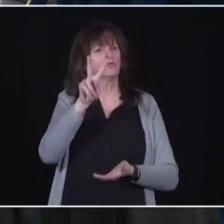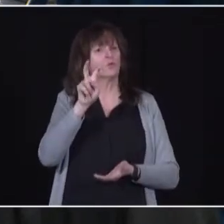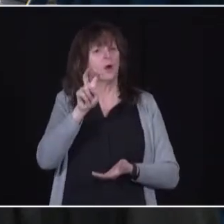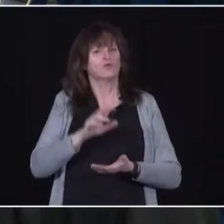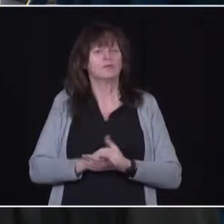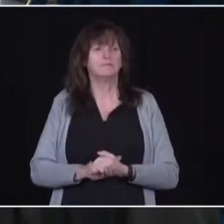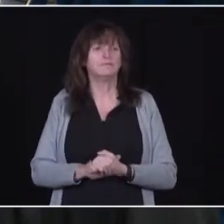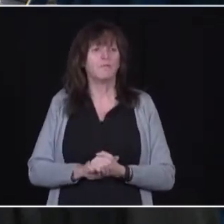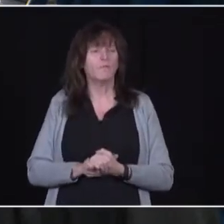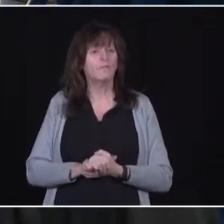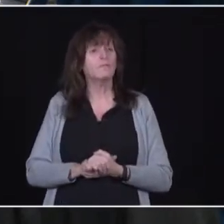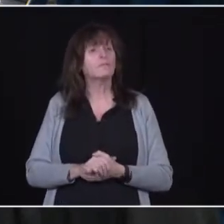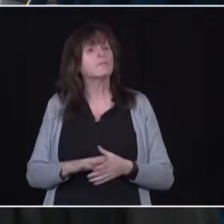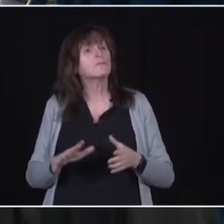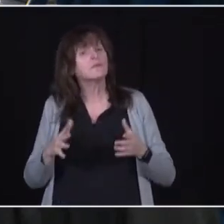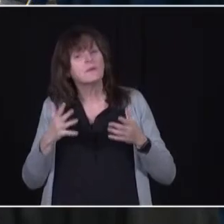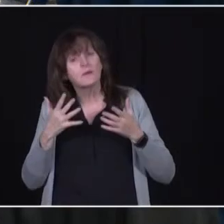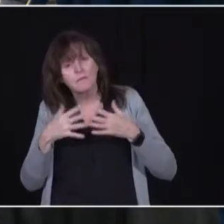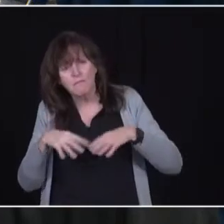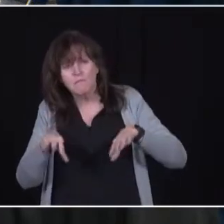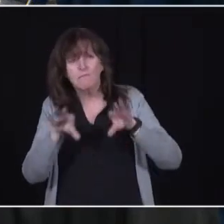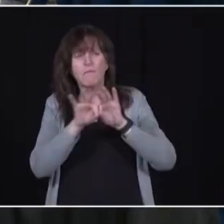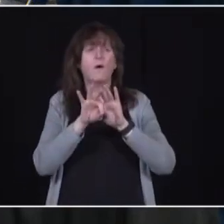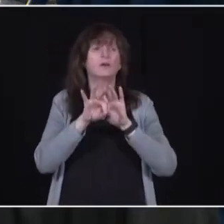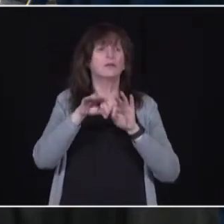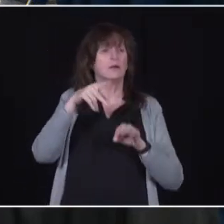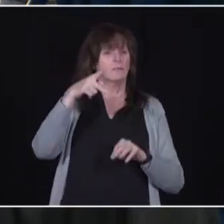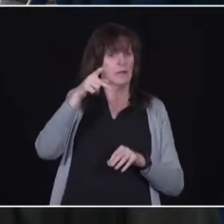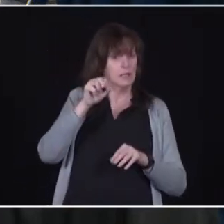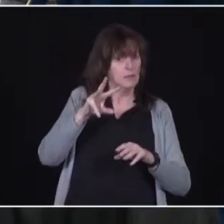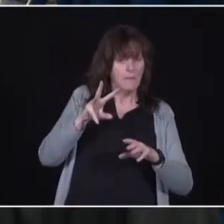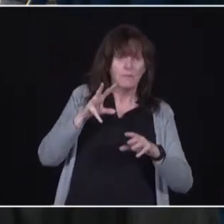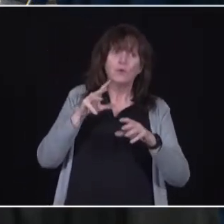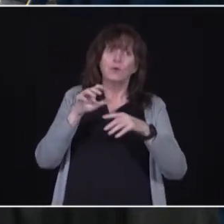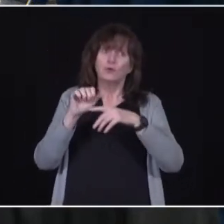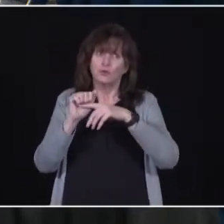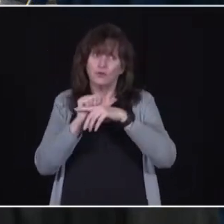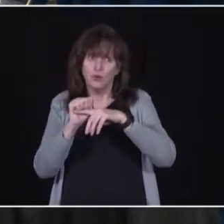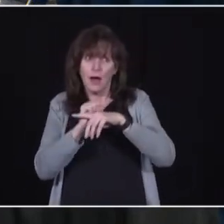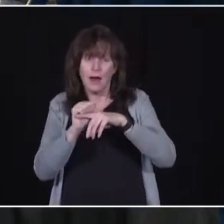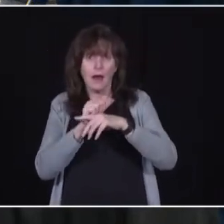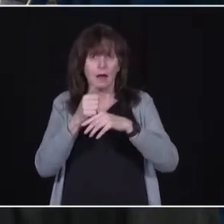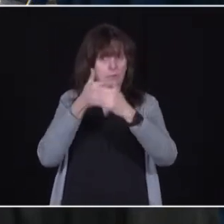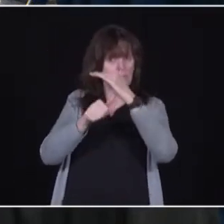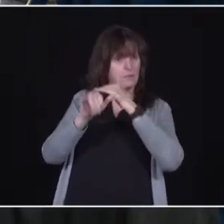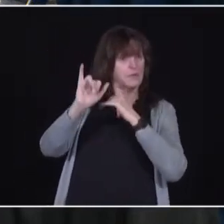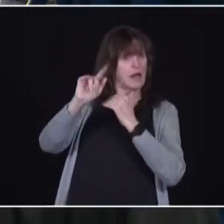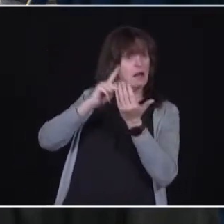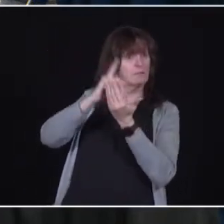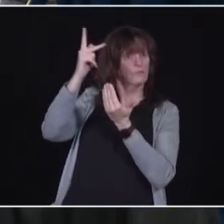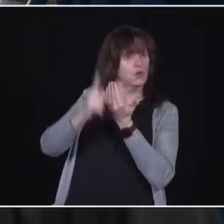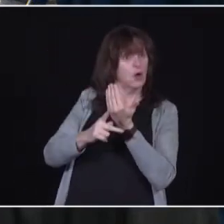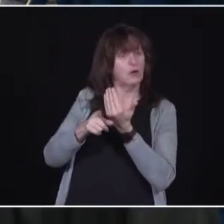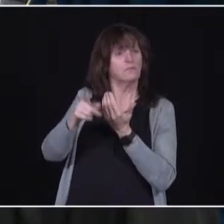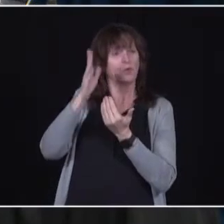It is important to note that the PSW strange through this program will be introduced to the work environment very early in their